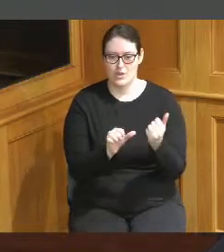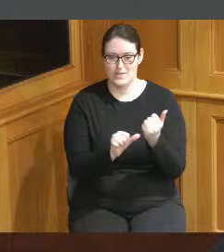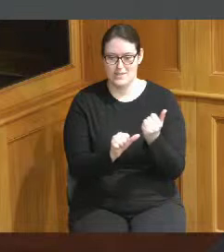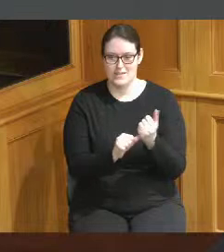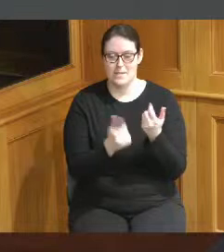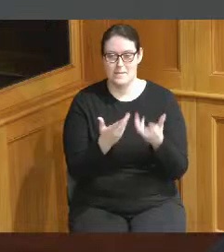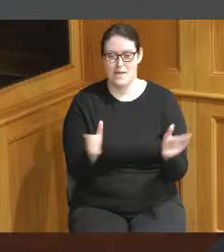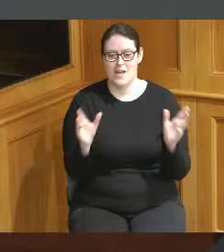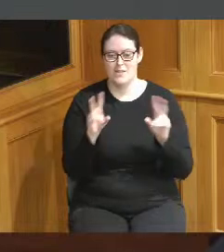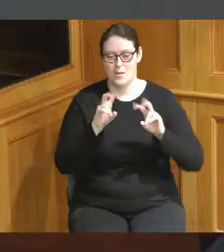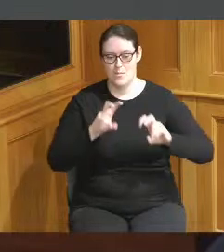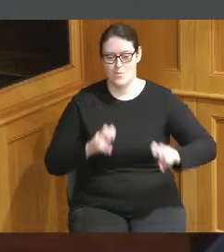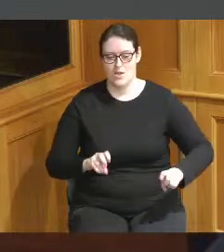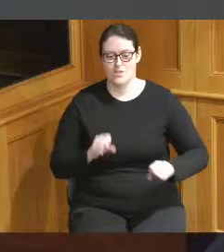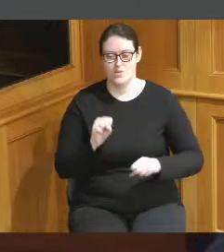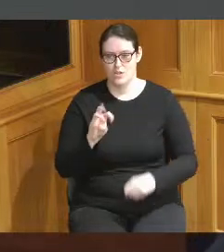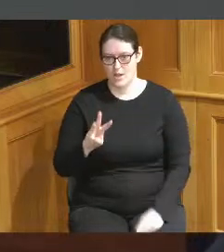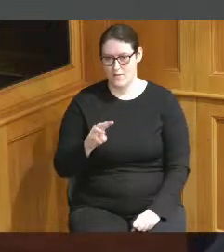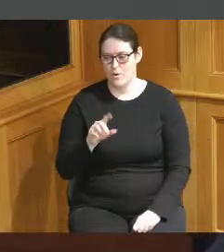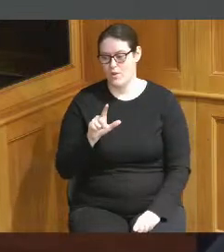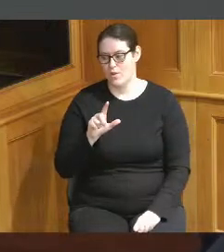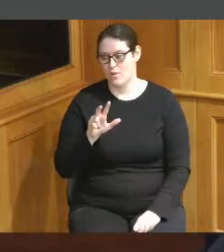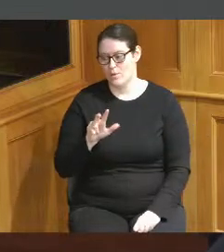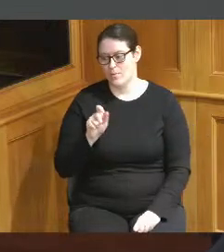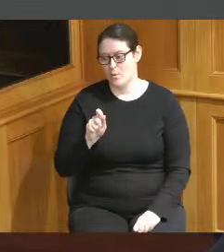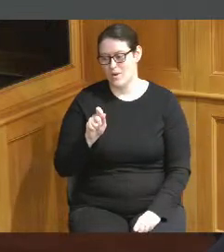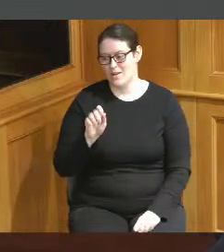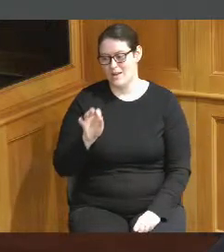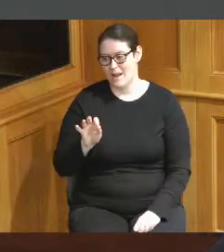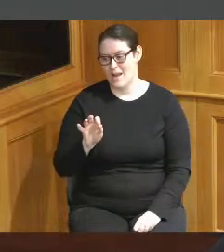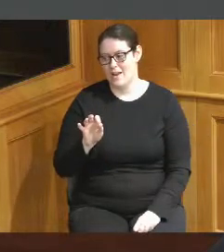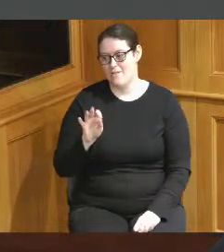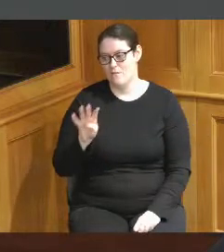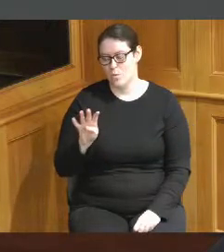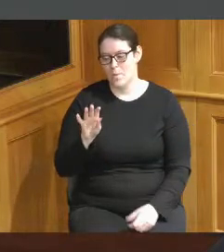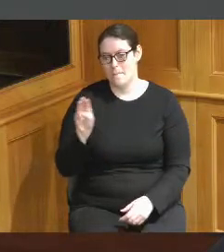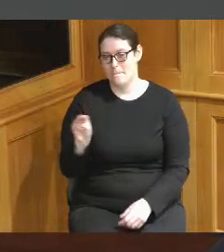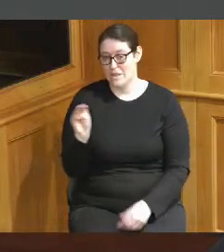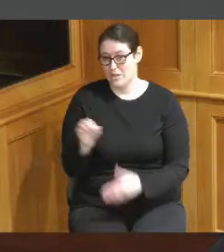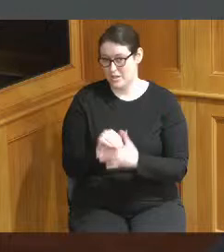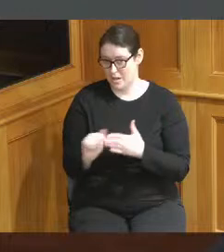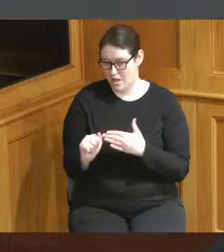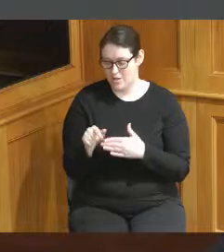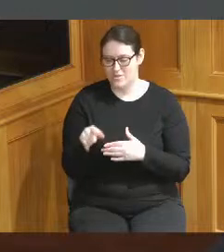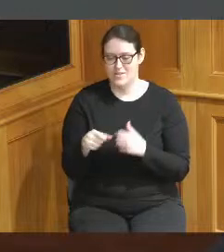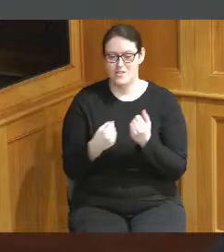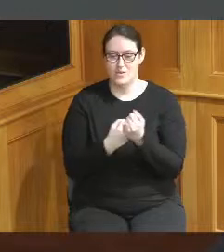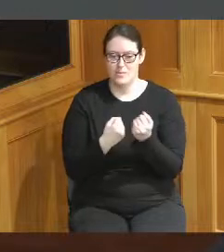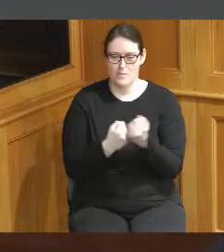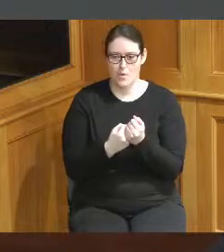don't they don't they may not tell you everything call up to the schools find out are there any fees